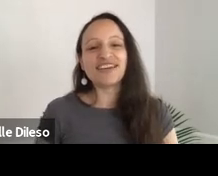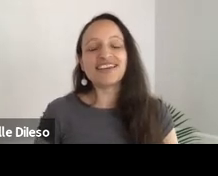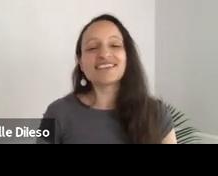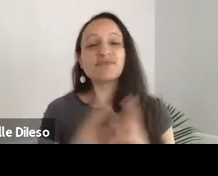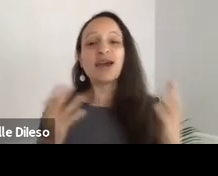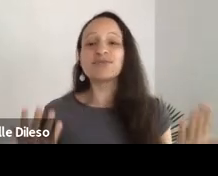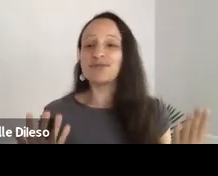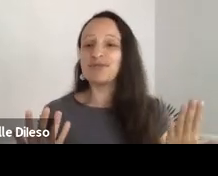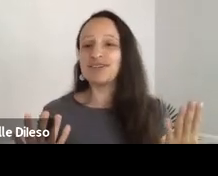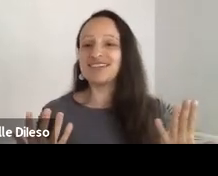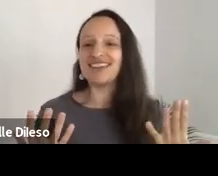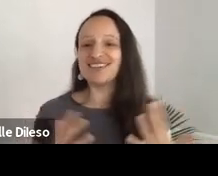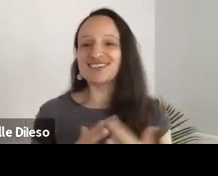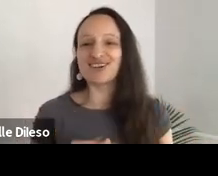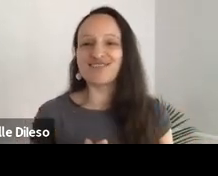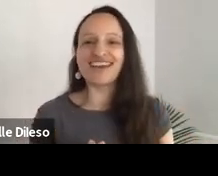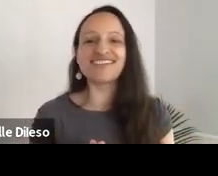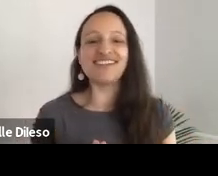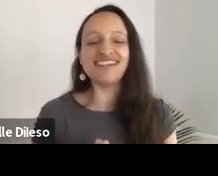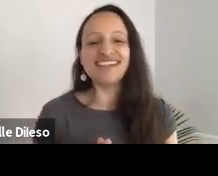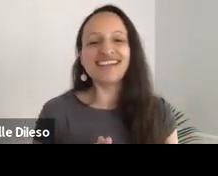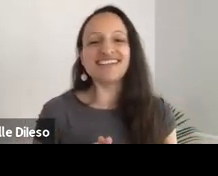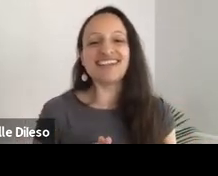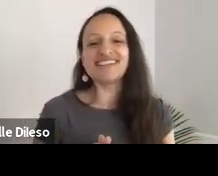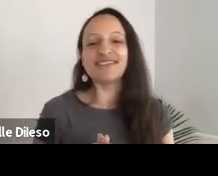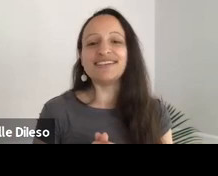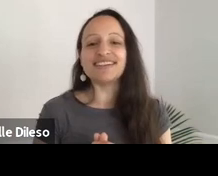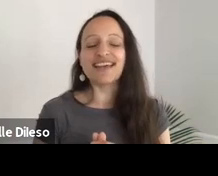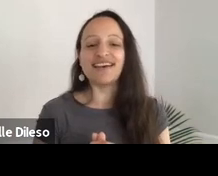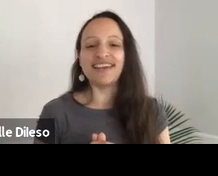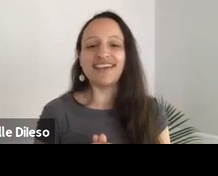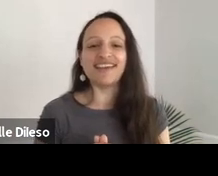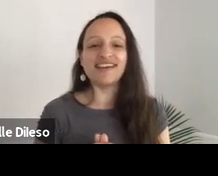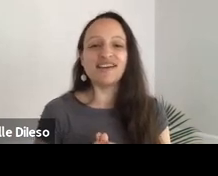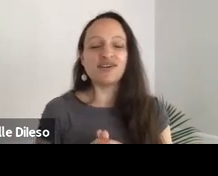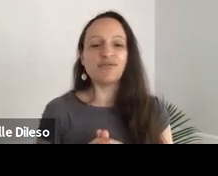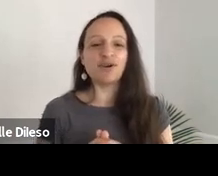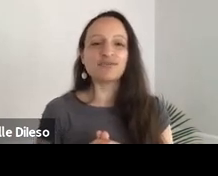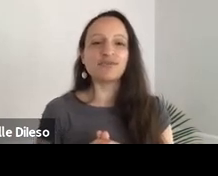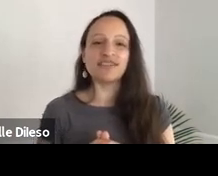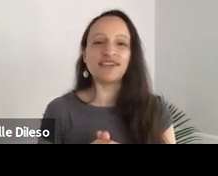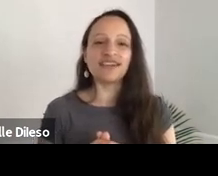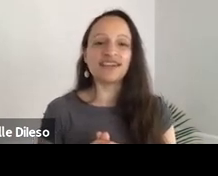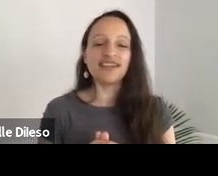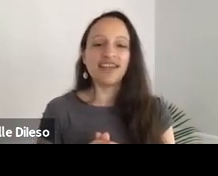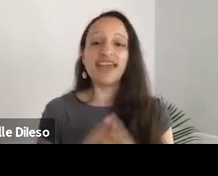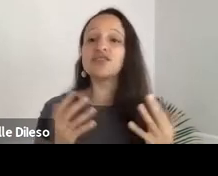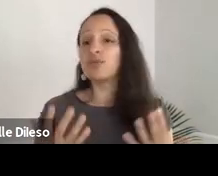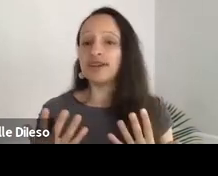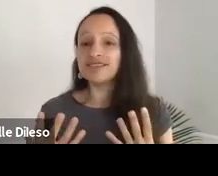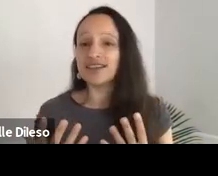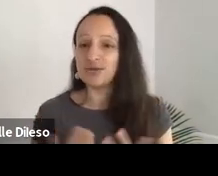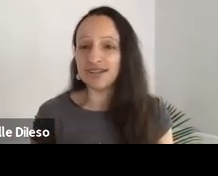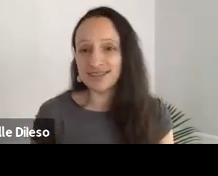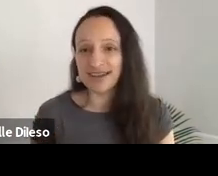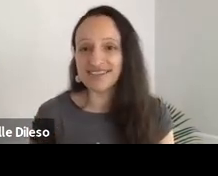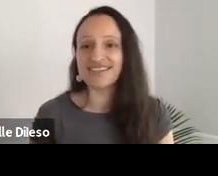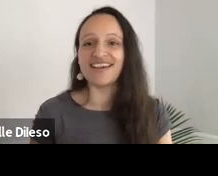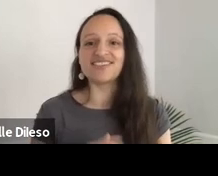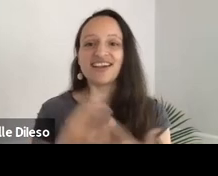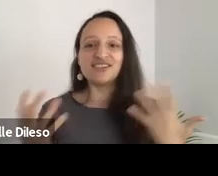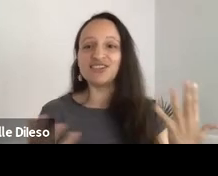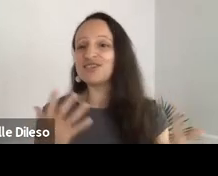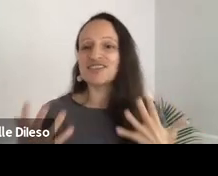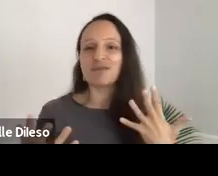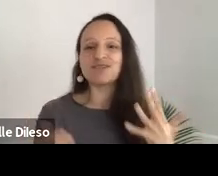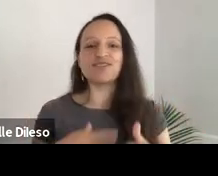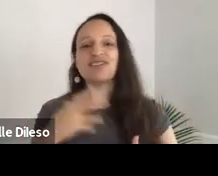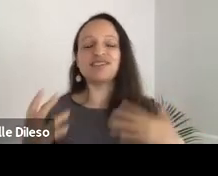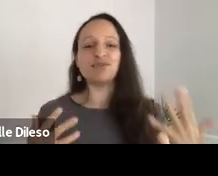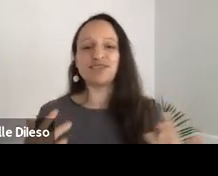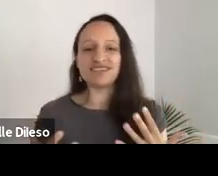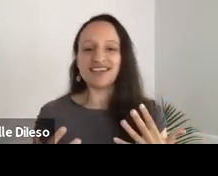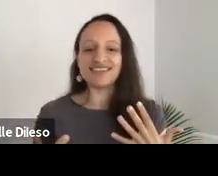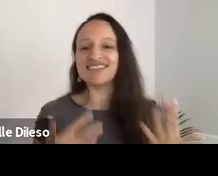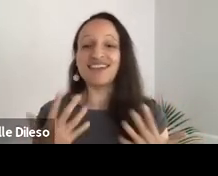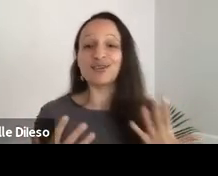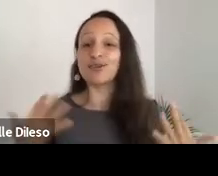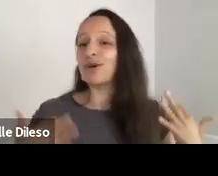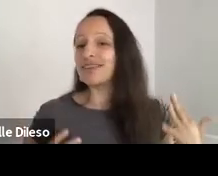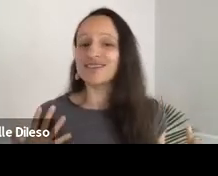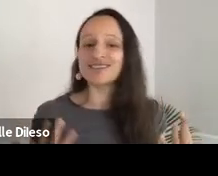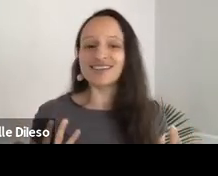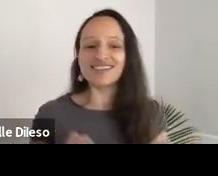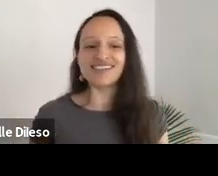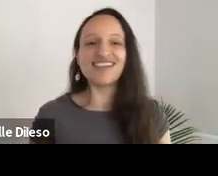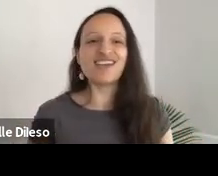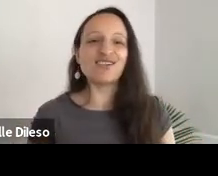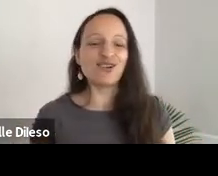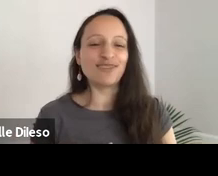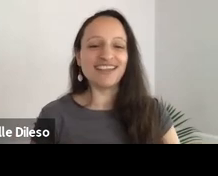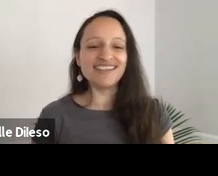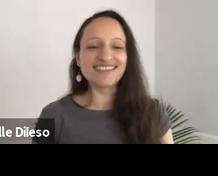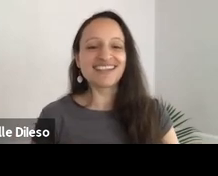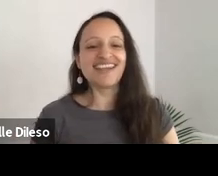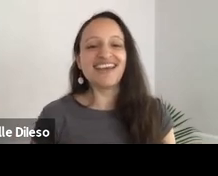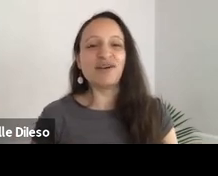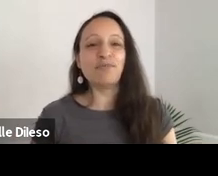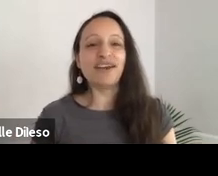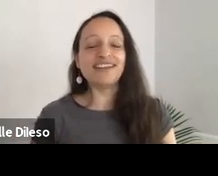So, sometimes when we put together the story of activity. This activity does have a more specific end points that you would expect child to use this opportunity to put the skeleton together in the way the skeleton normally is.